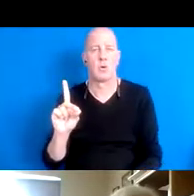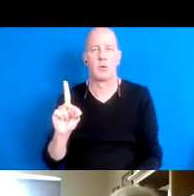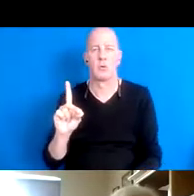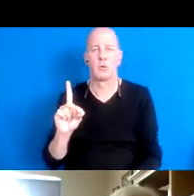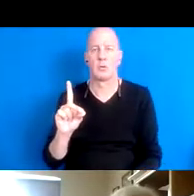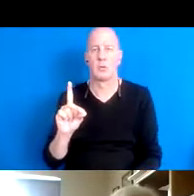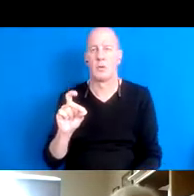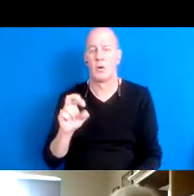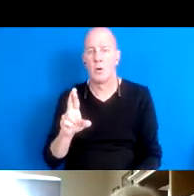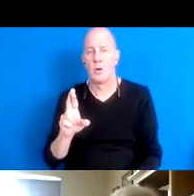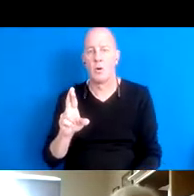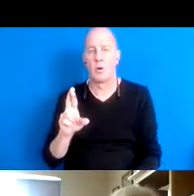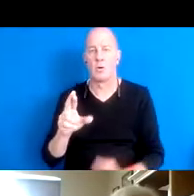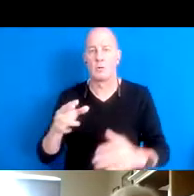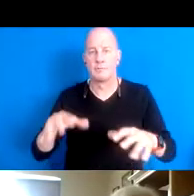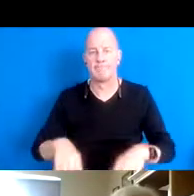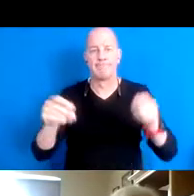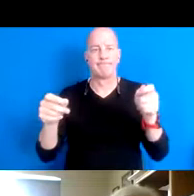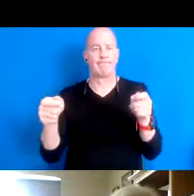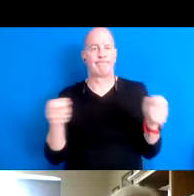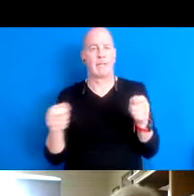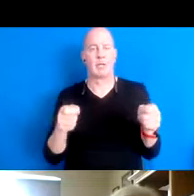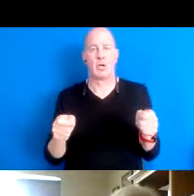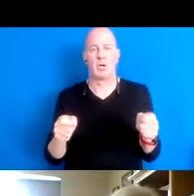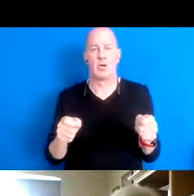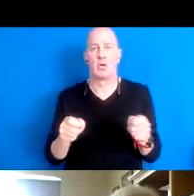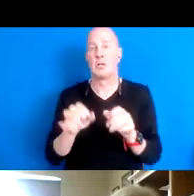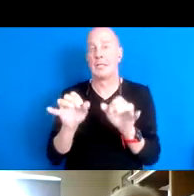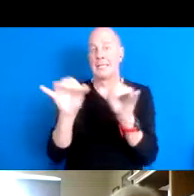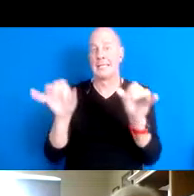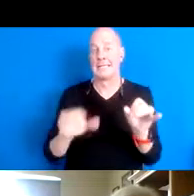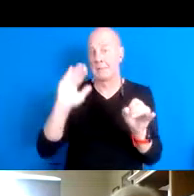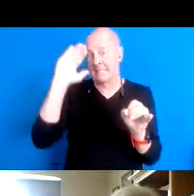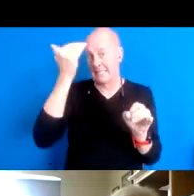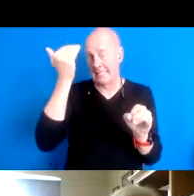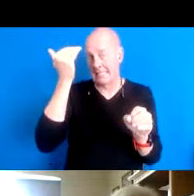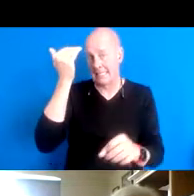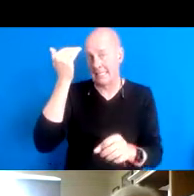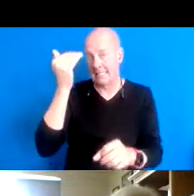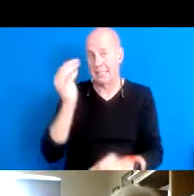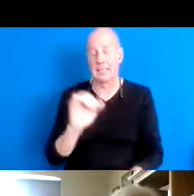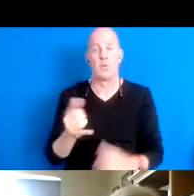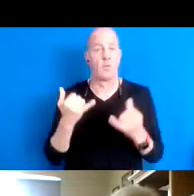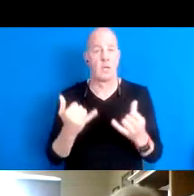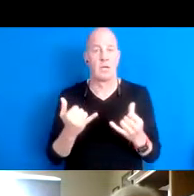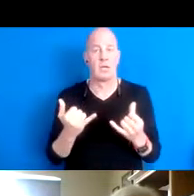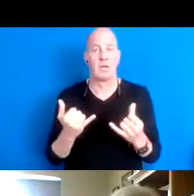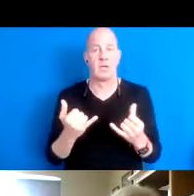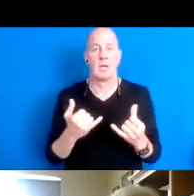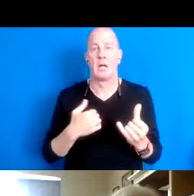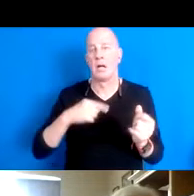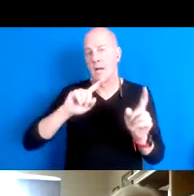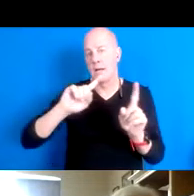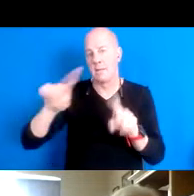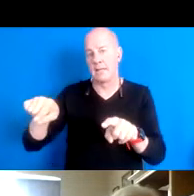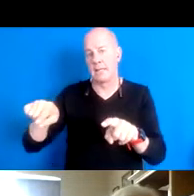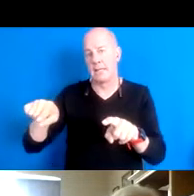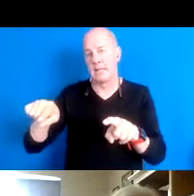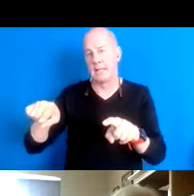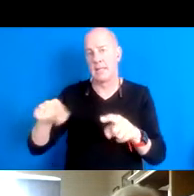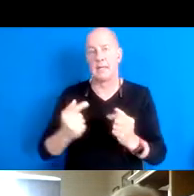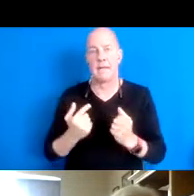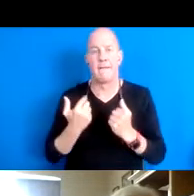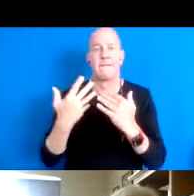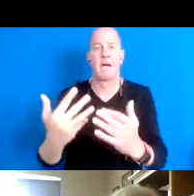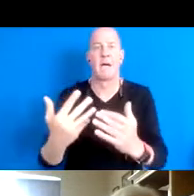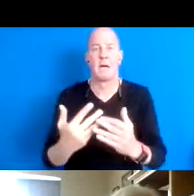15:41:15 The system seems to be like right now I'm attending fire briefing sessions for